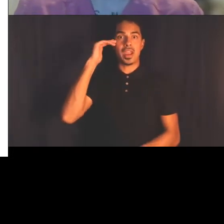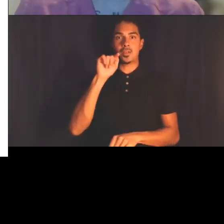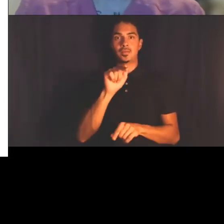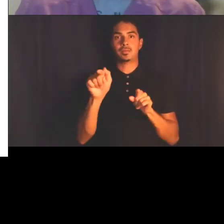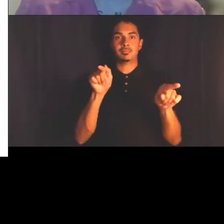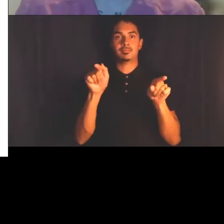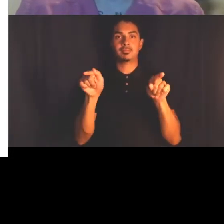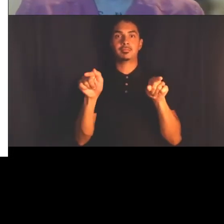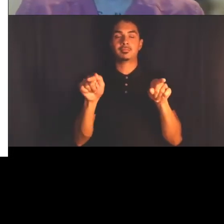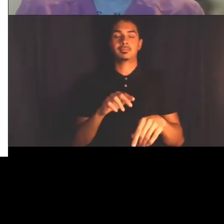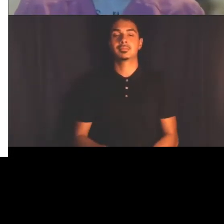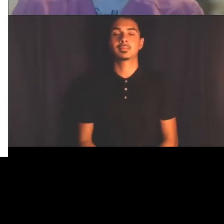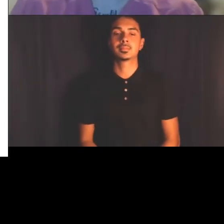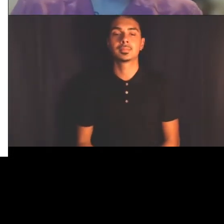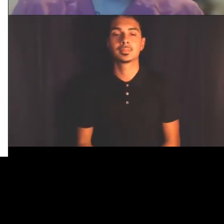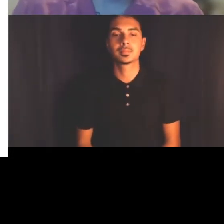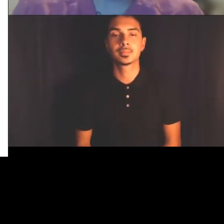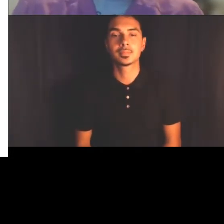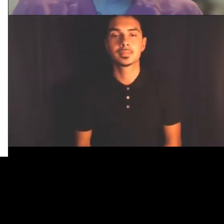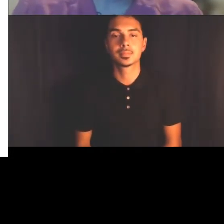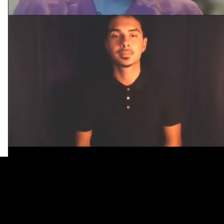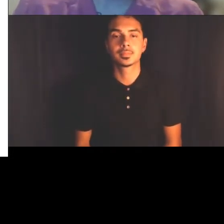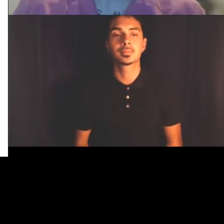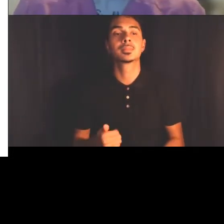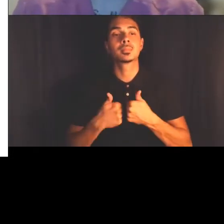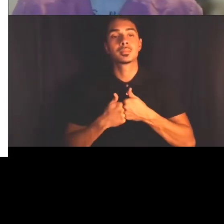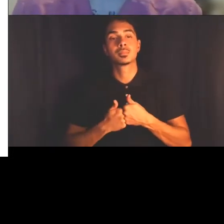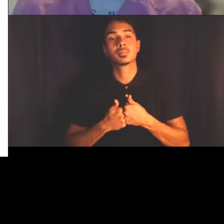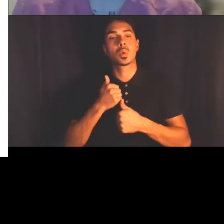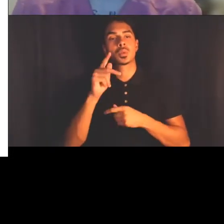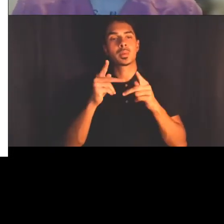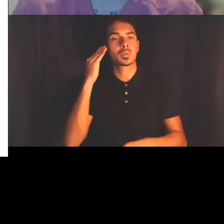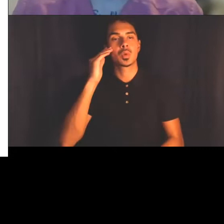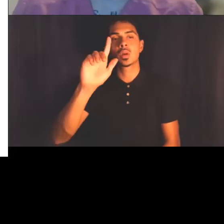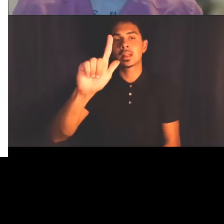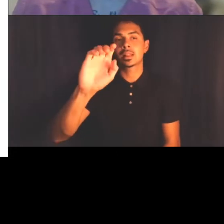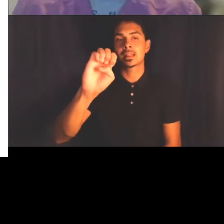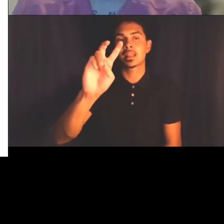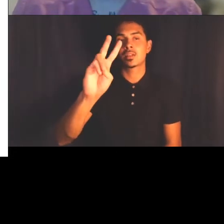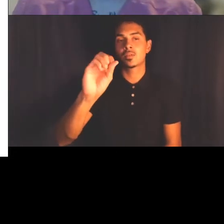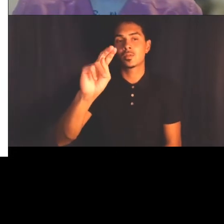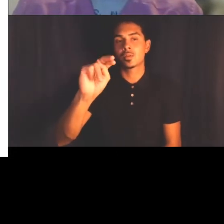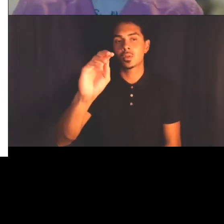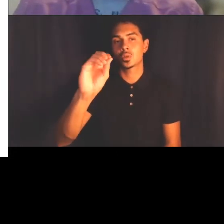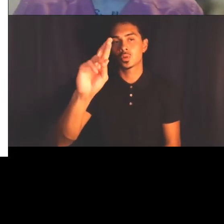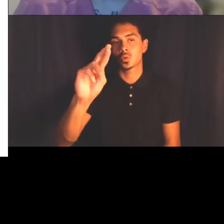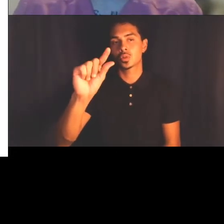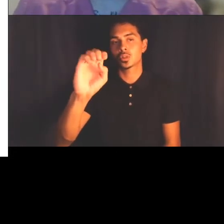Levonorgestrel, or as most people know it, Plan B, is more effective within three days.